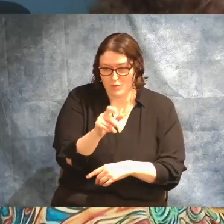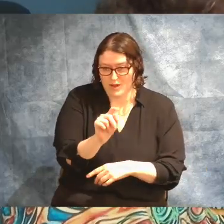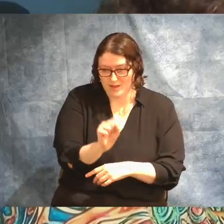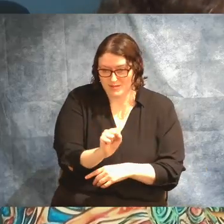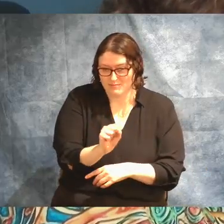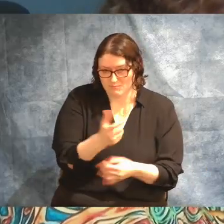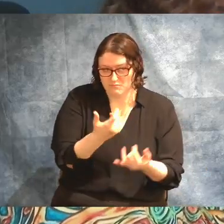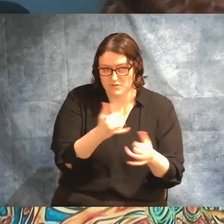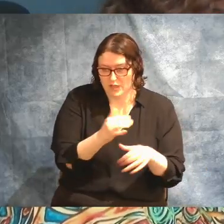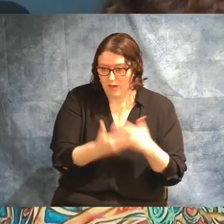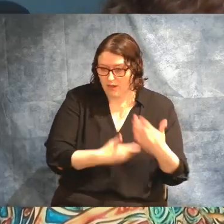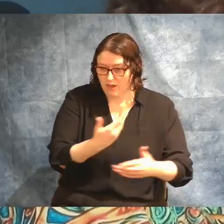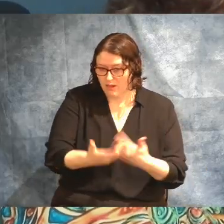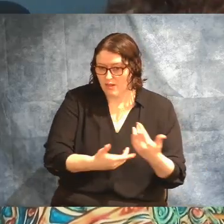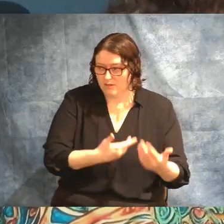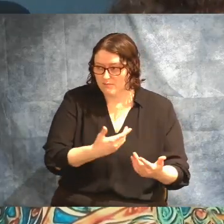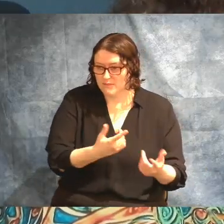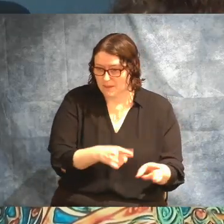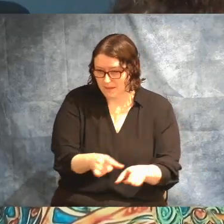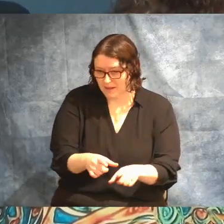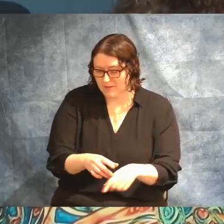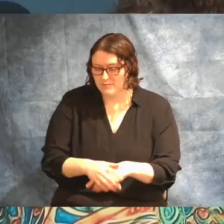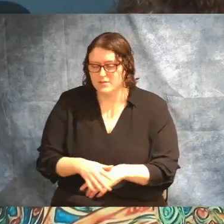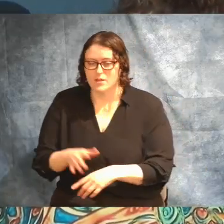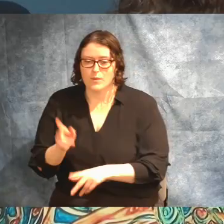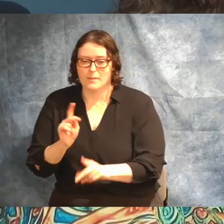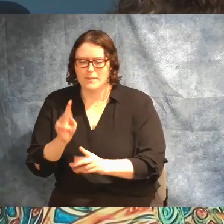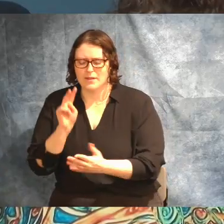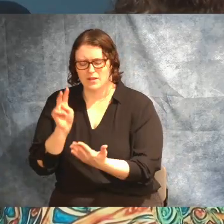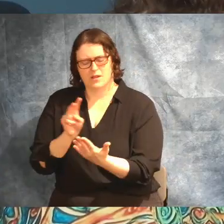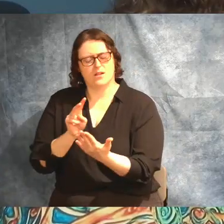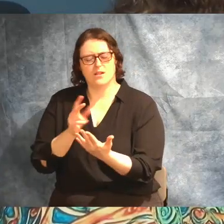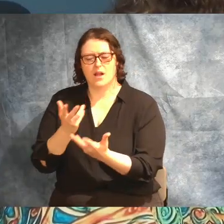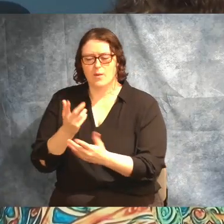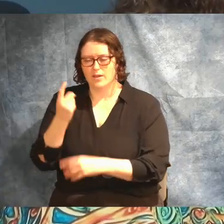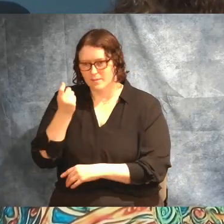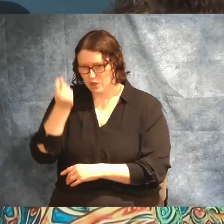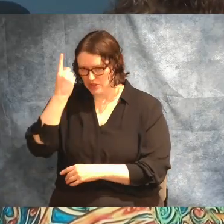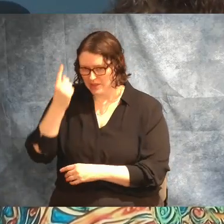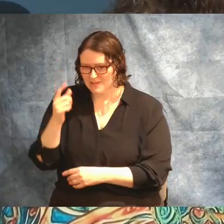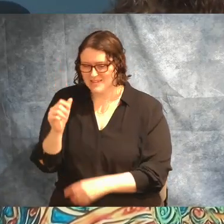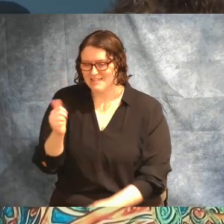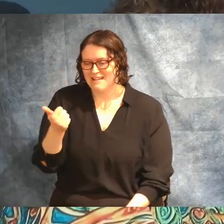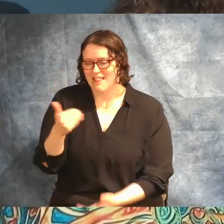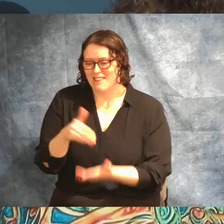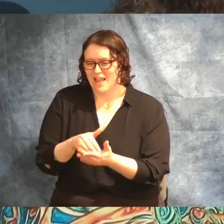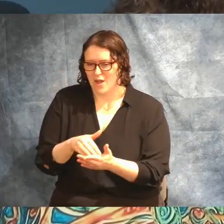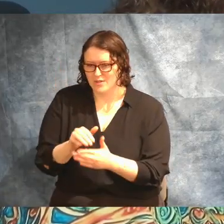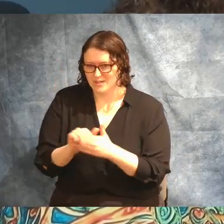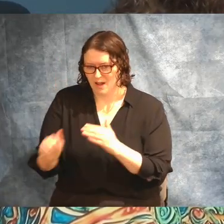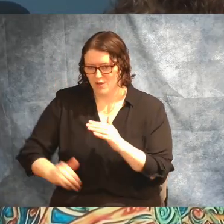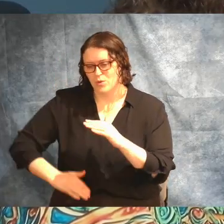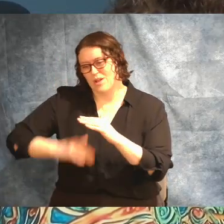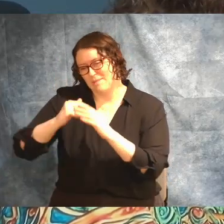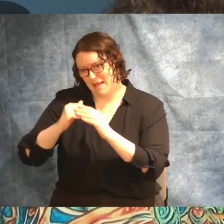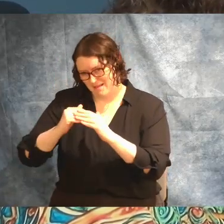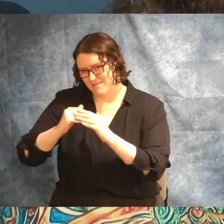people to understand when they look at these they it's only it's $10,000 up to $10,000 per business.